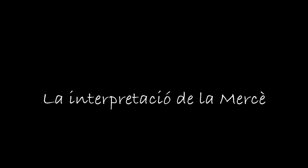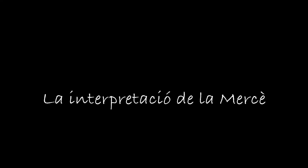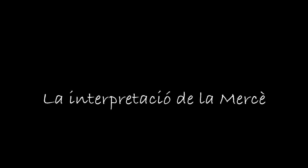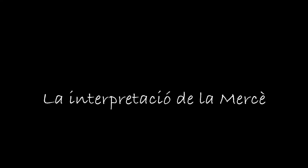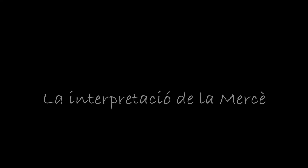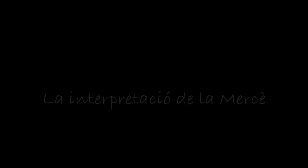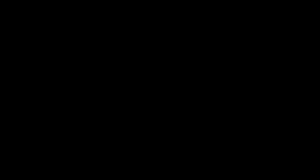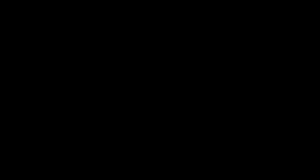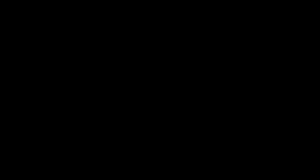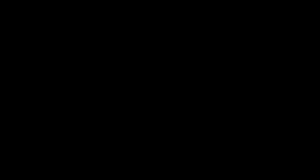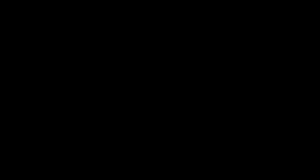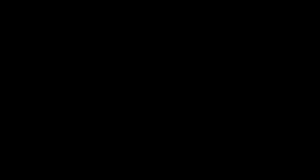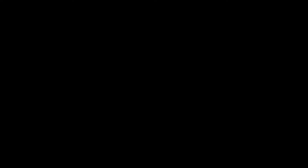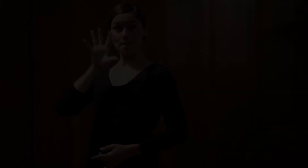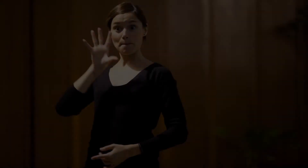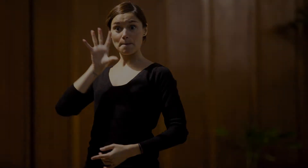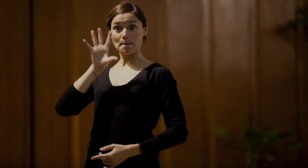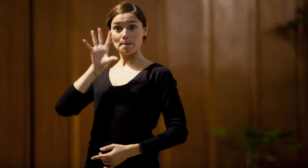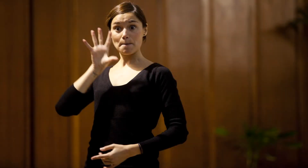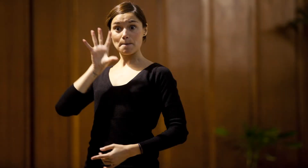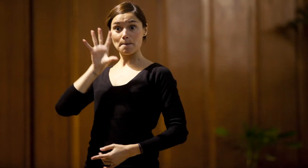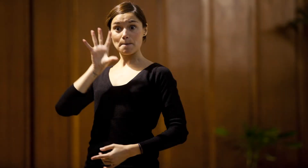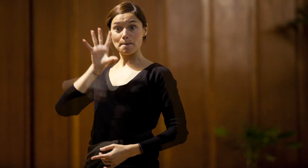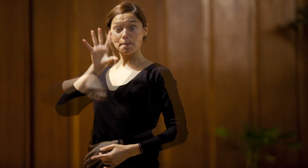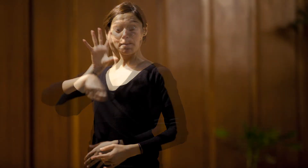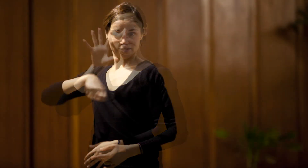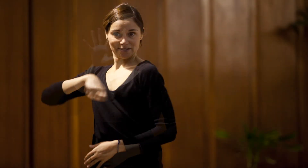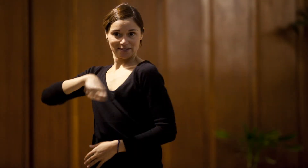An anecdote from a meeting with politicians: I was a little incremented, as anyone